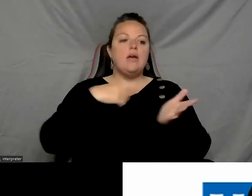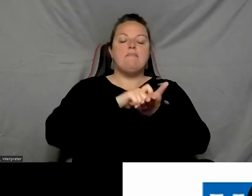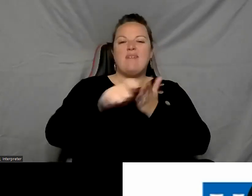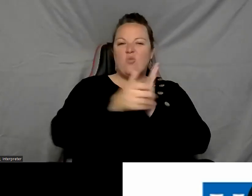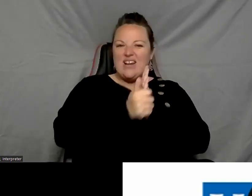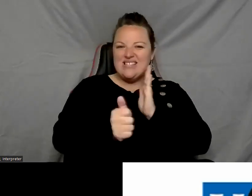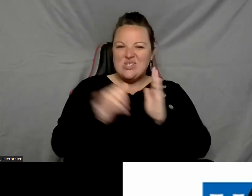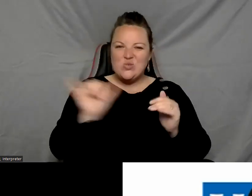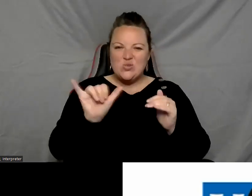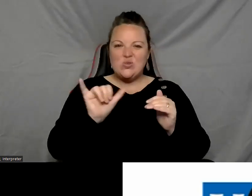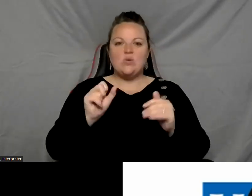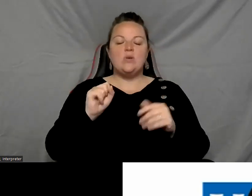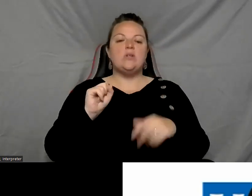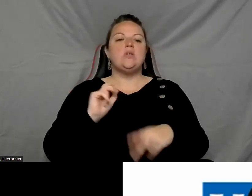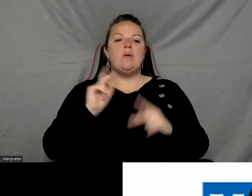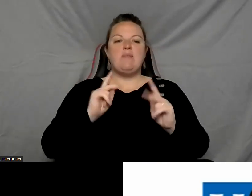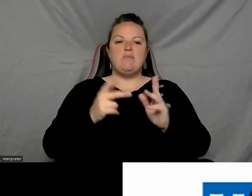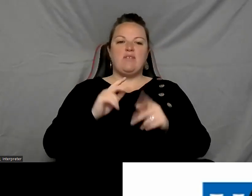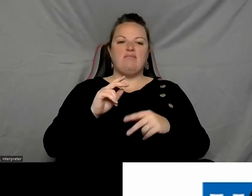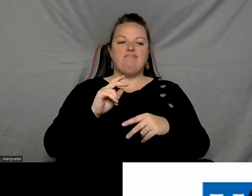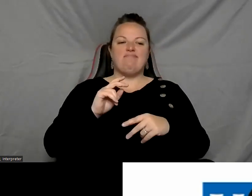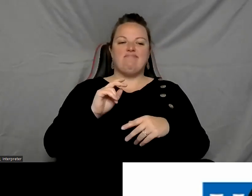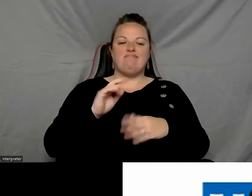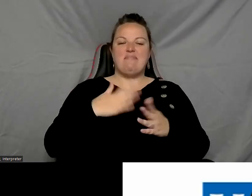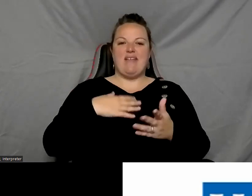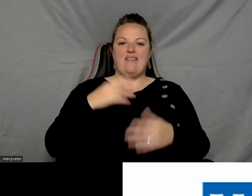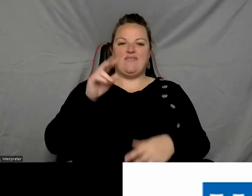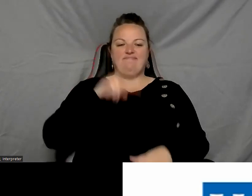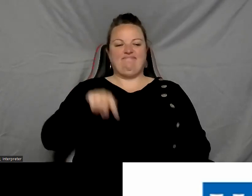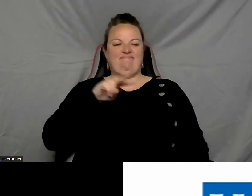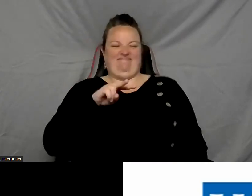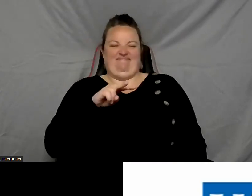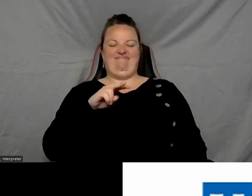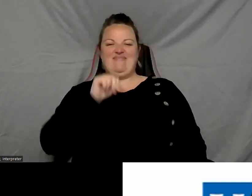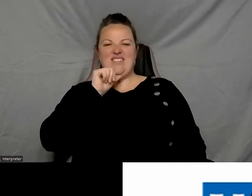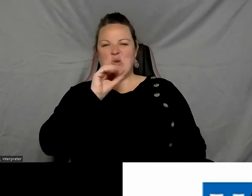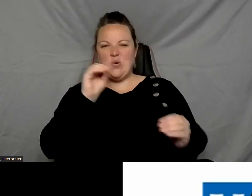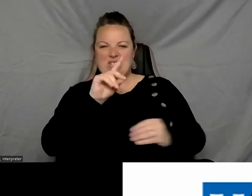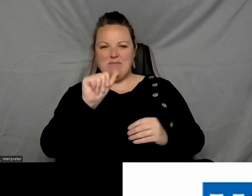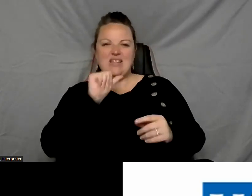So being stereotyped over the years has definitely not been a benefit to this. But I was told